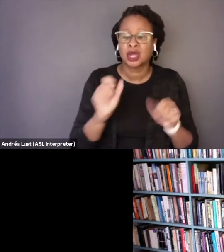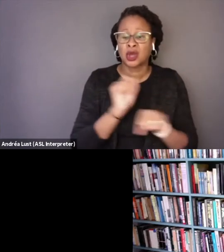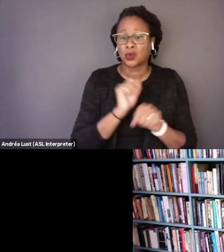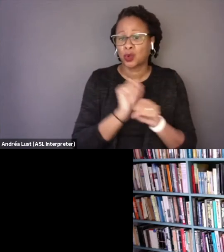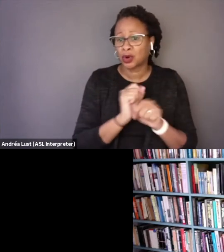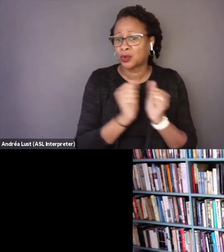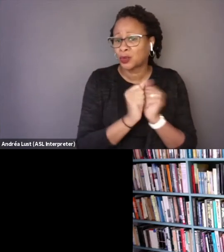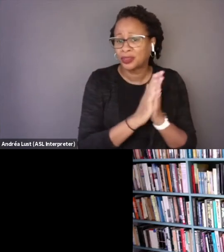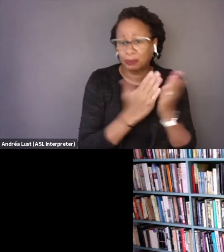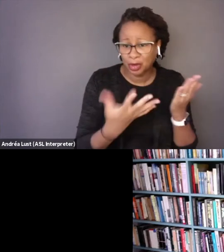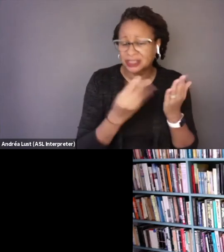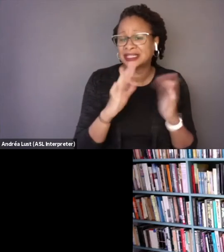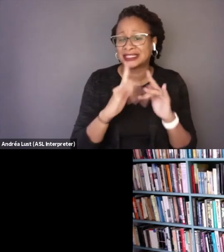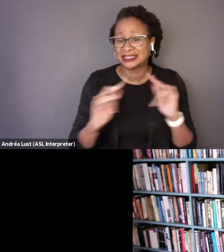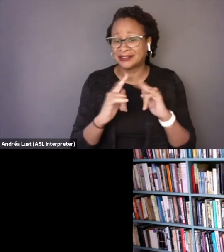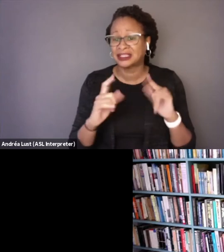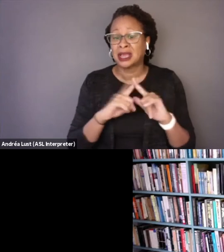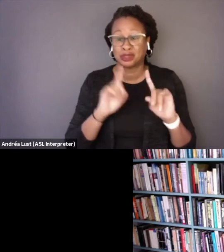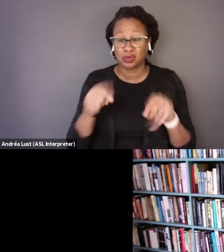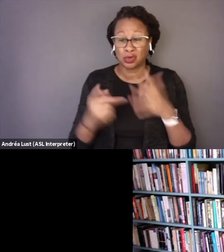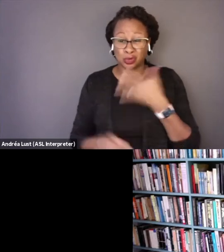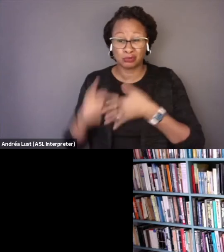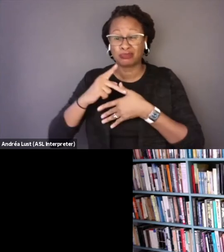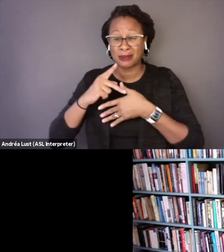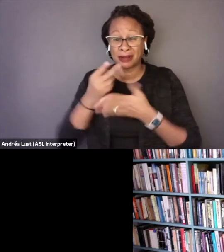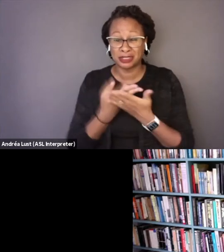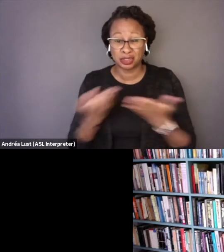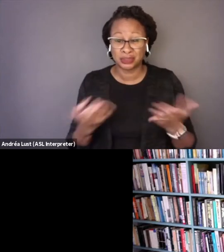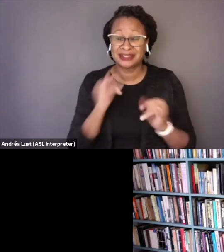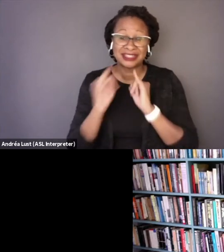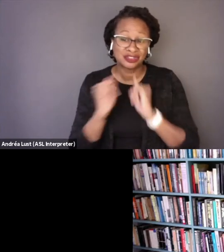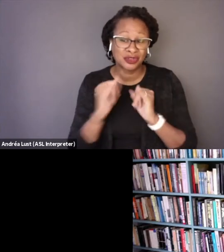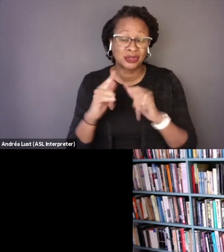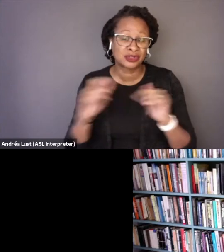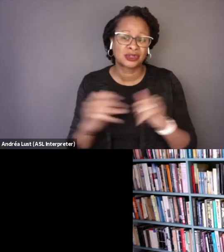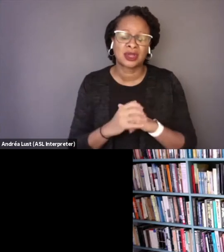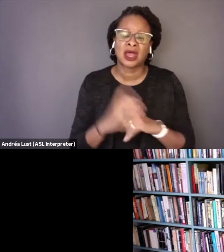but when you actually start going to primary sources, interviews and so forth, what caught you off guard?